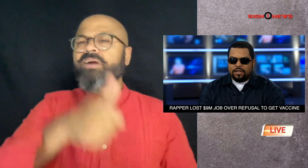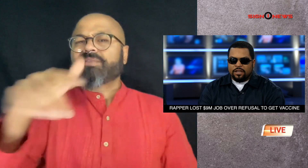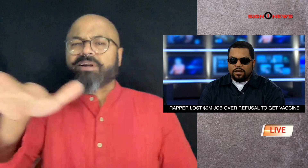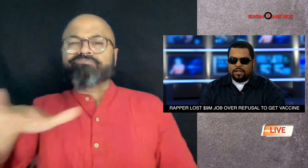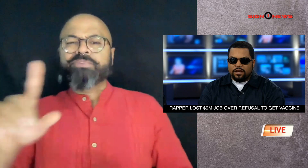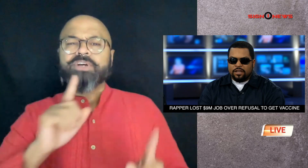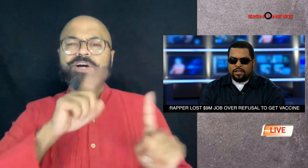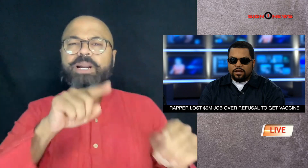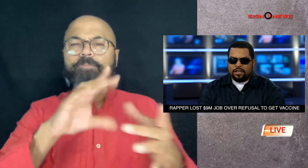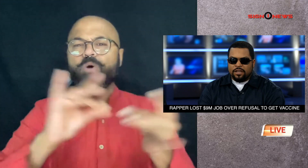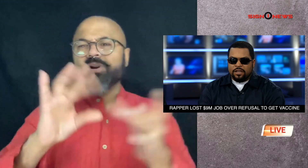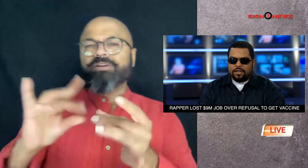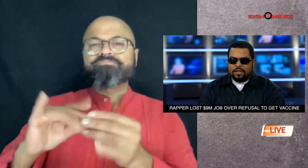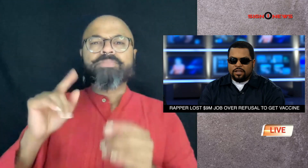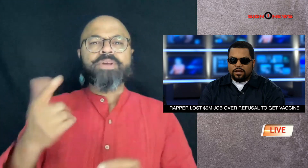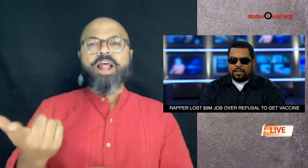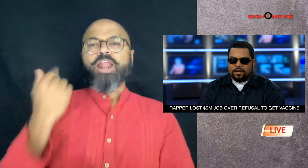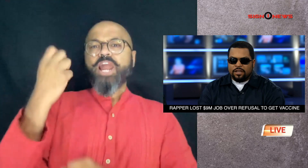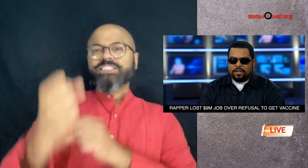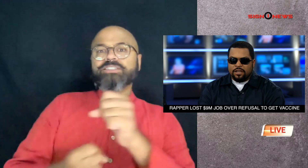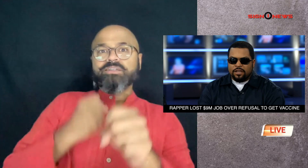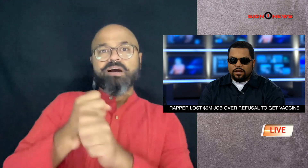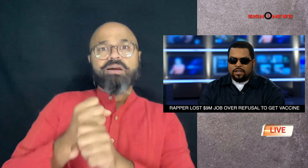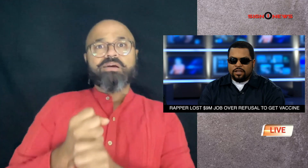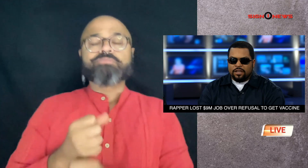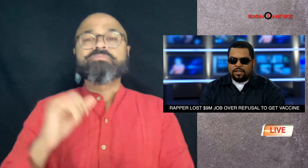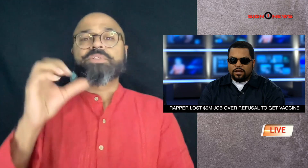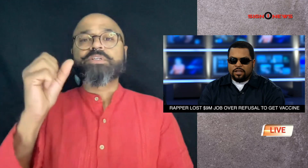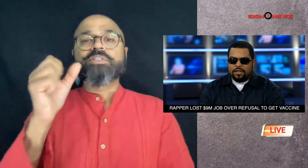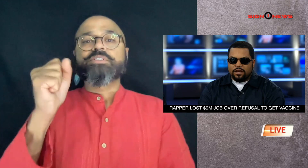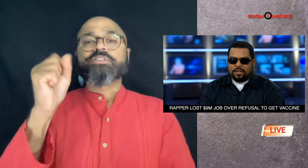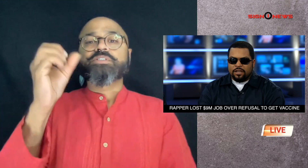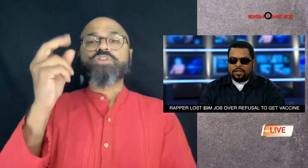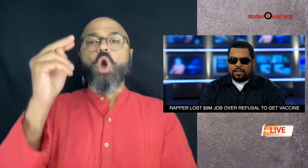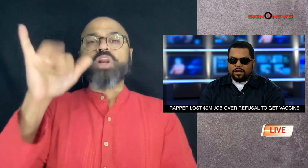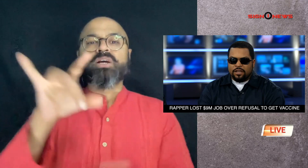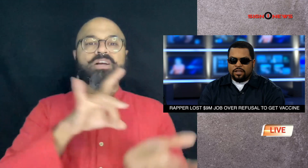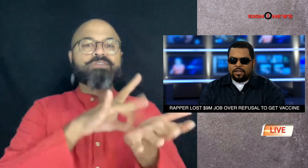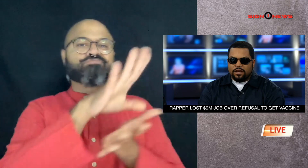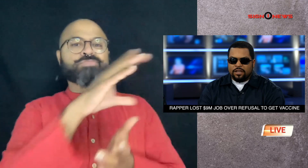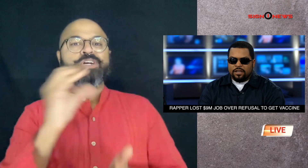there were reports last year that Sony dropped Cube from